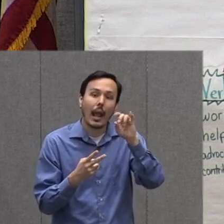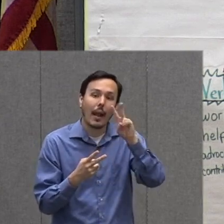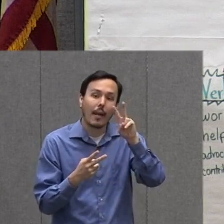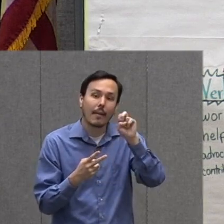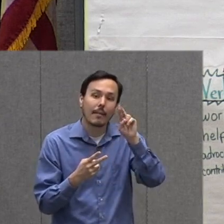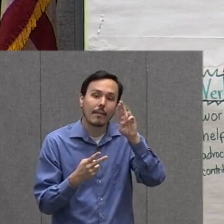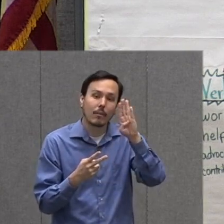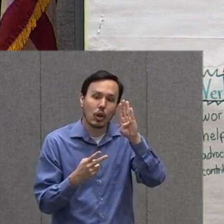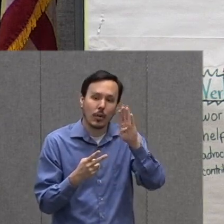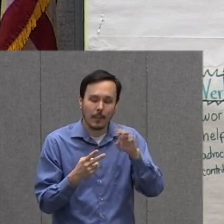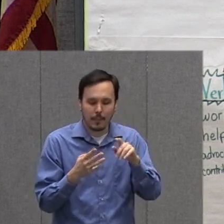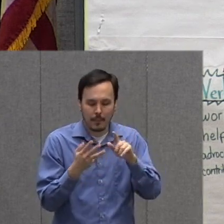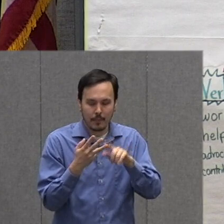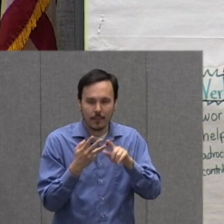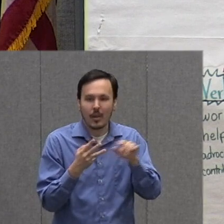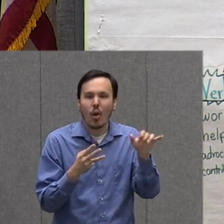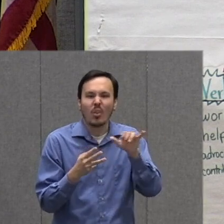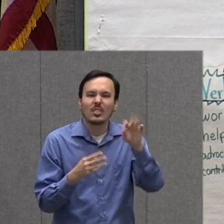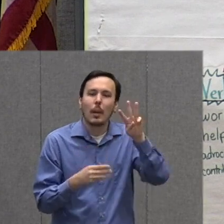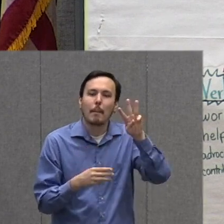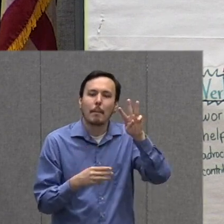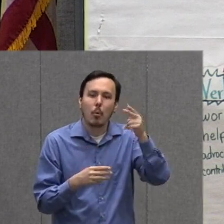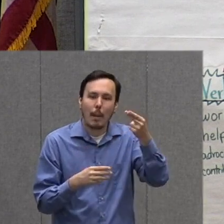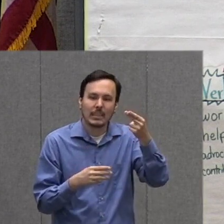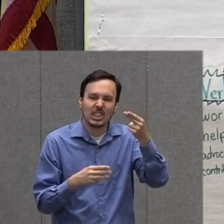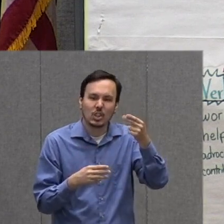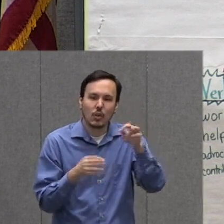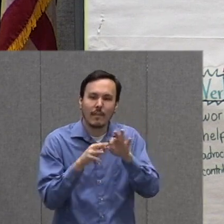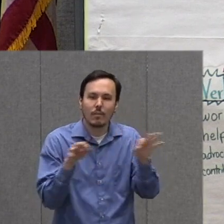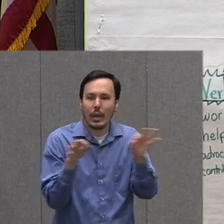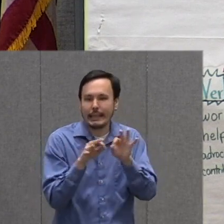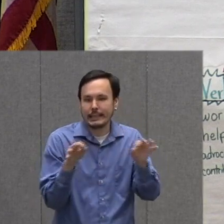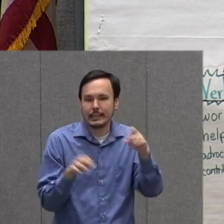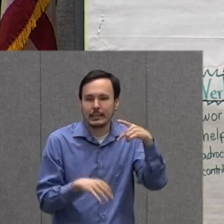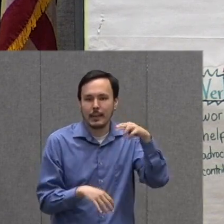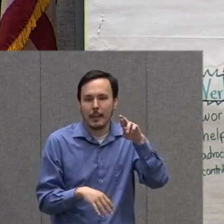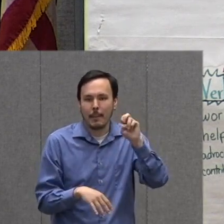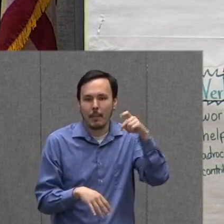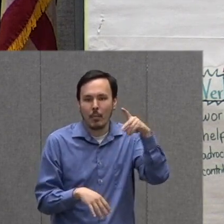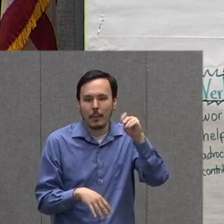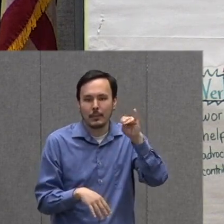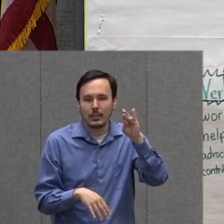and a prepositional phrase and we're going to build our own sentences